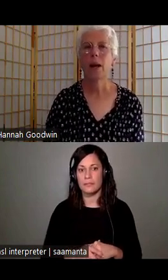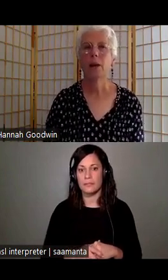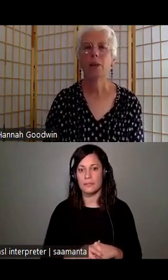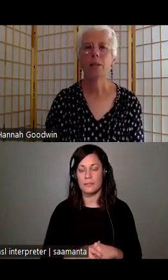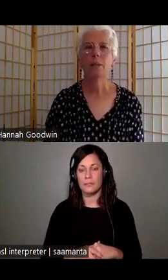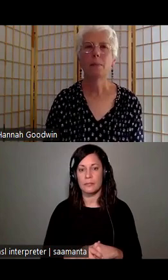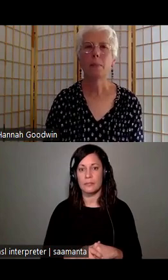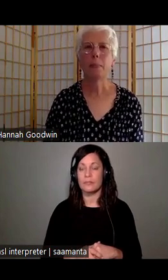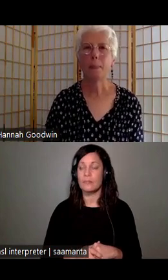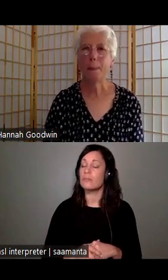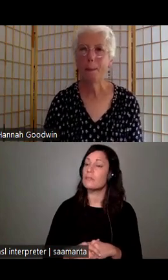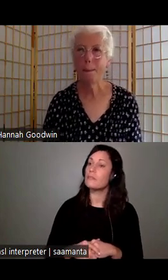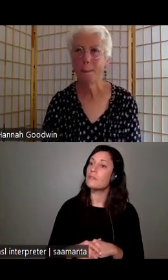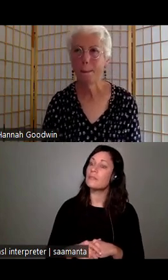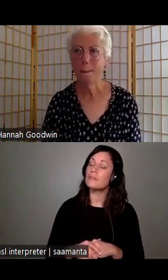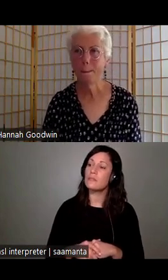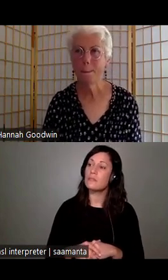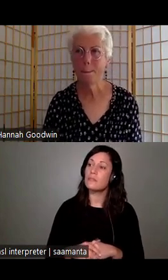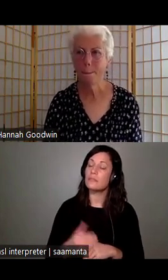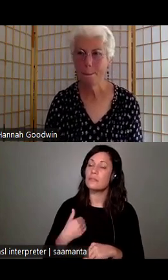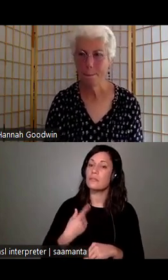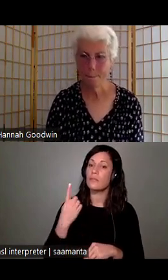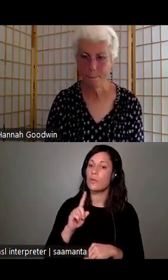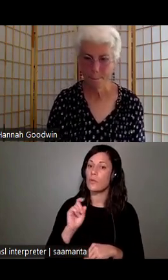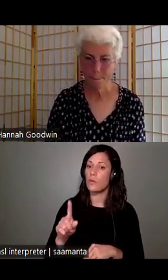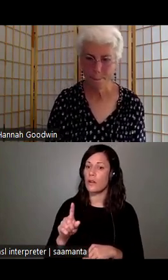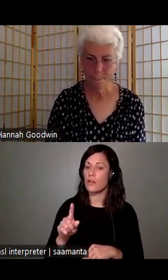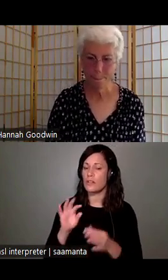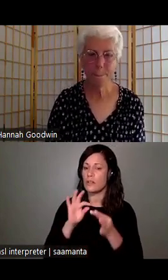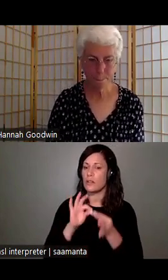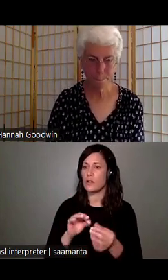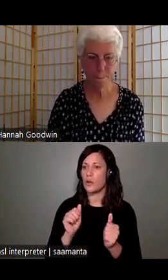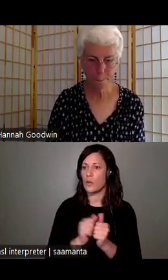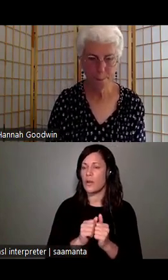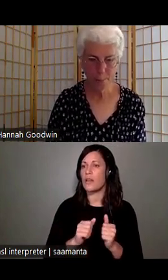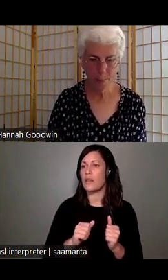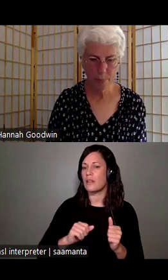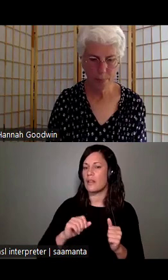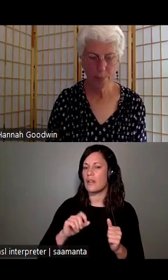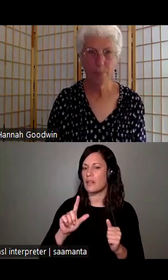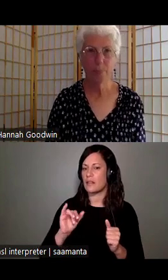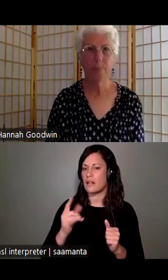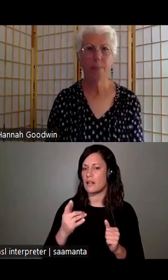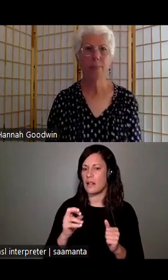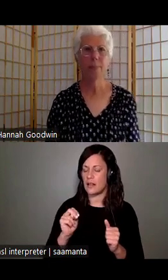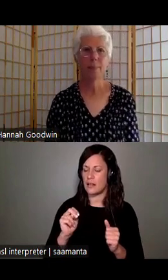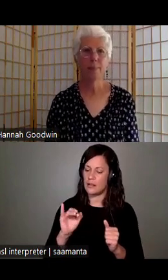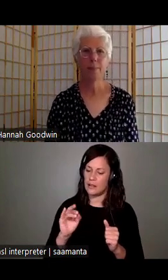All right. I have a question about the lightning sessions or the lightning talks, and I think I can actually answer this question.